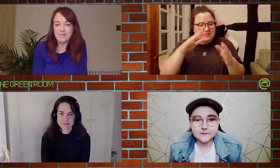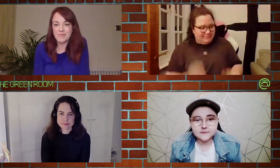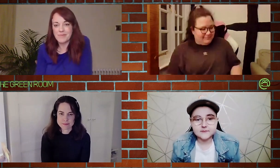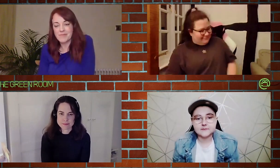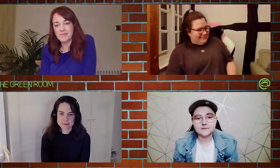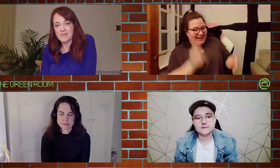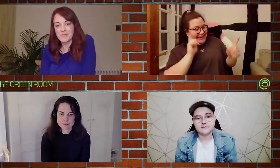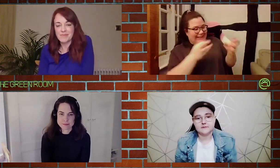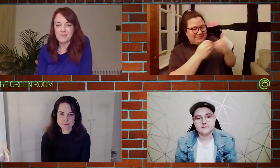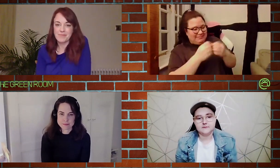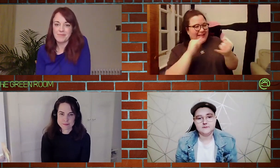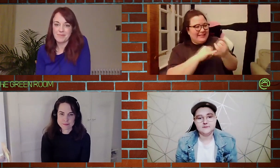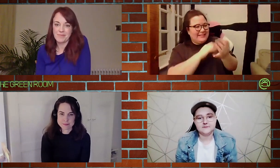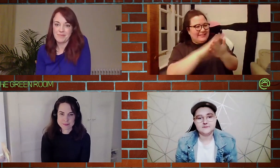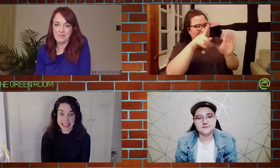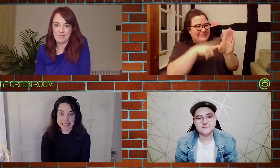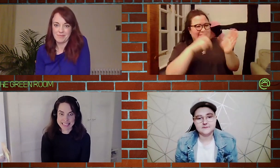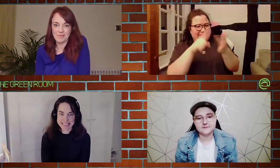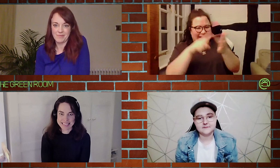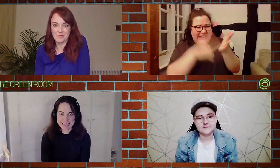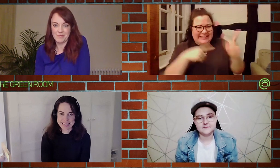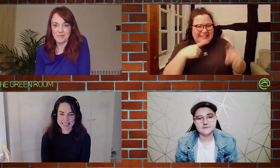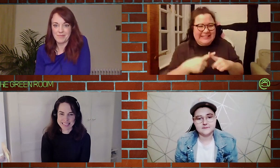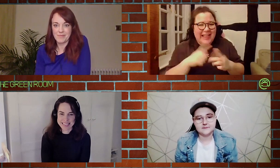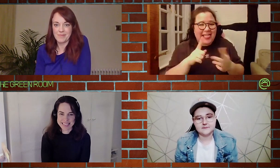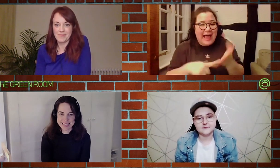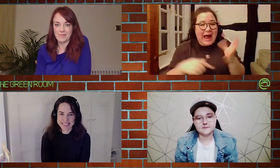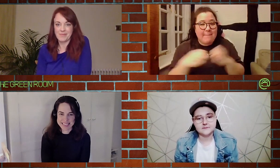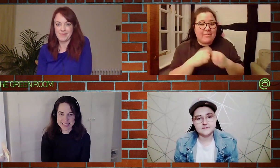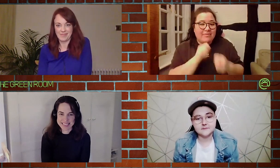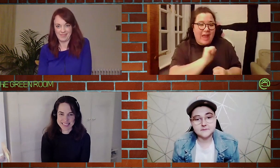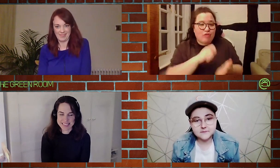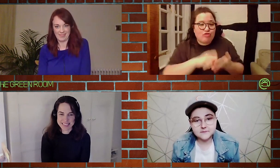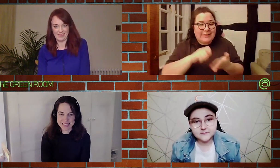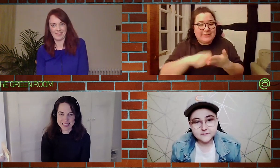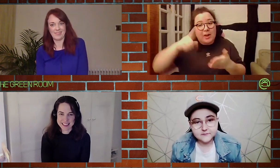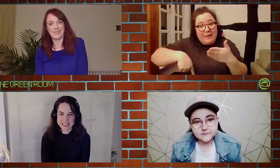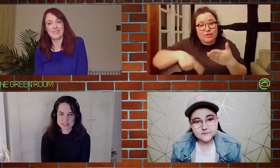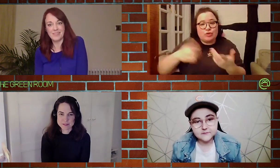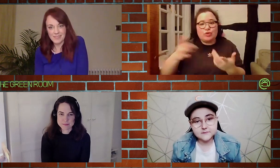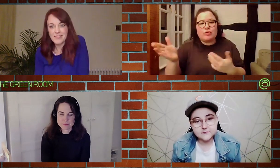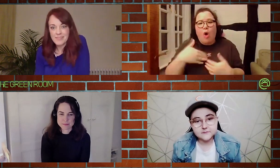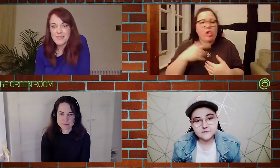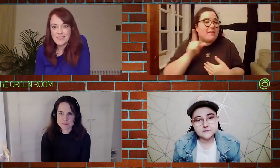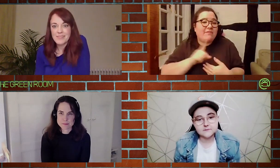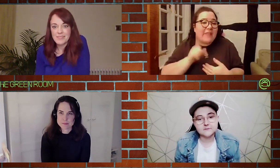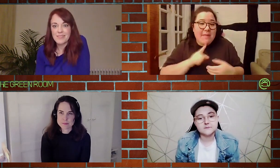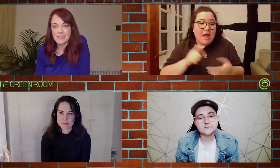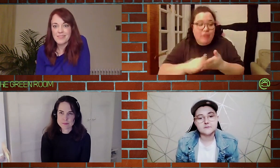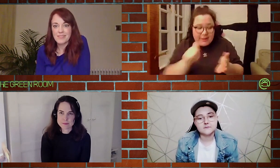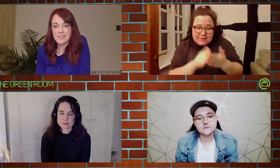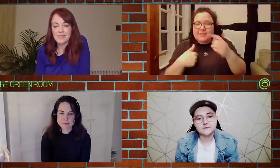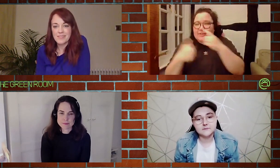I am part of, I can't spell, it's the Sphinx Lab and I've got a writing commission.